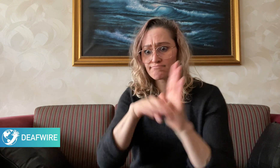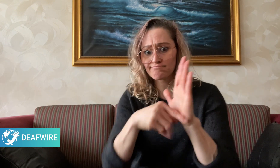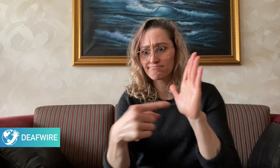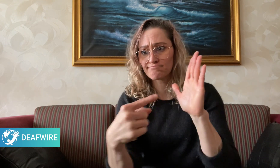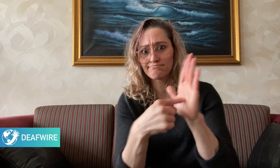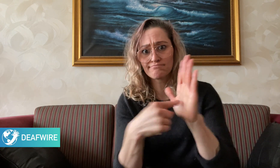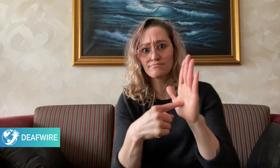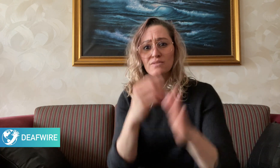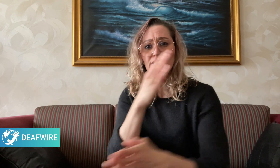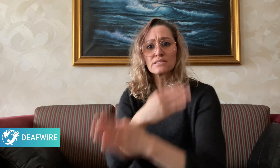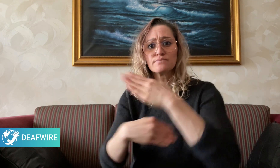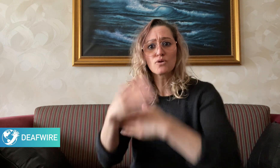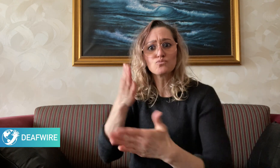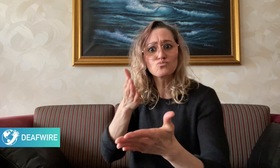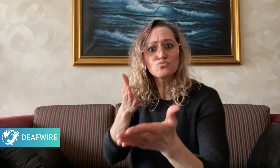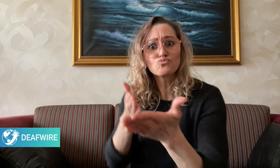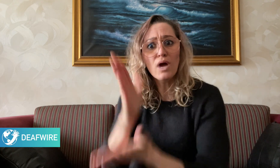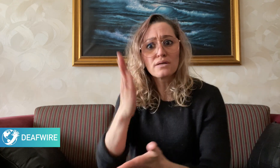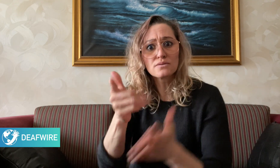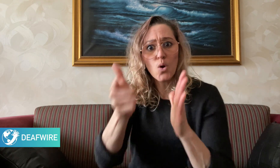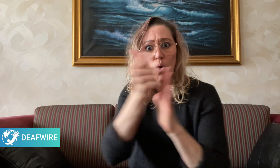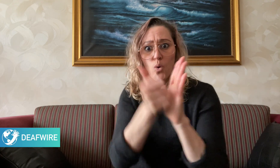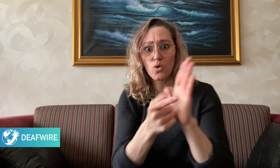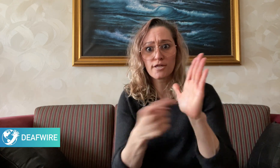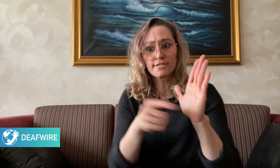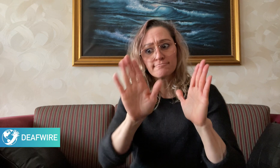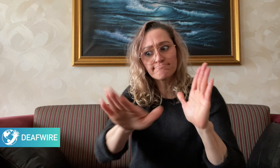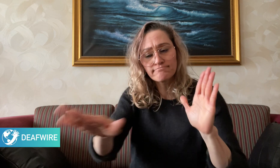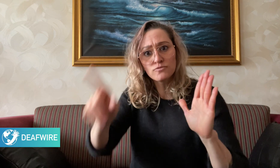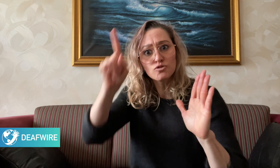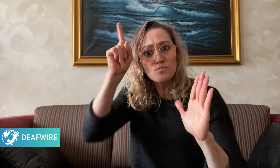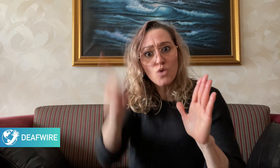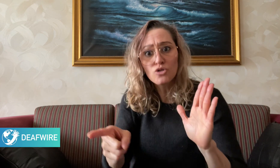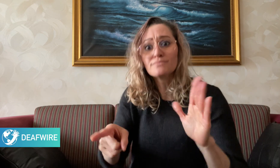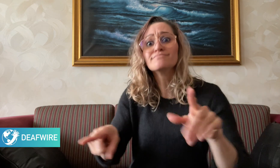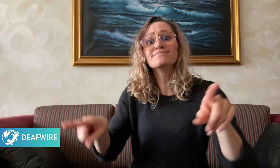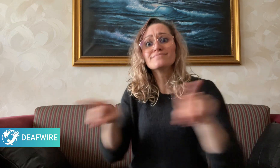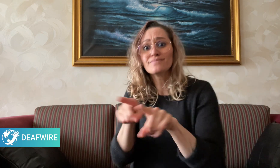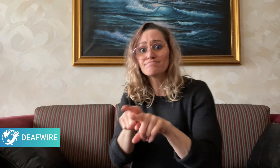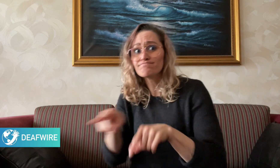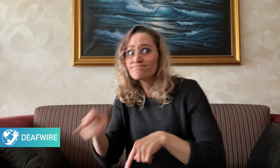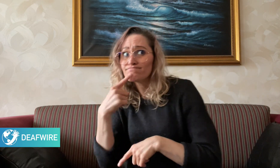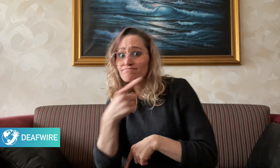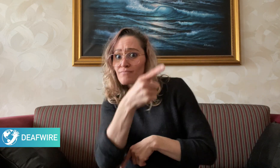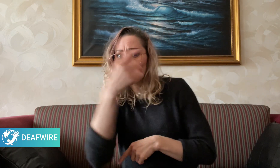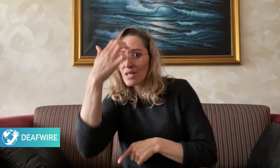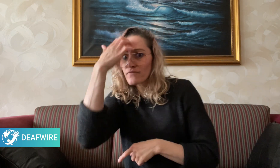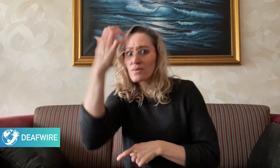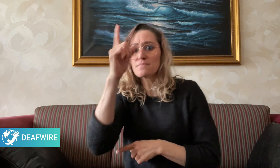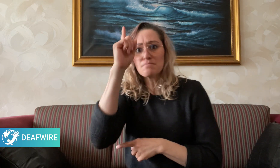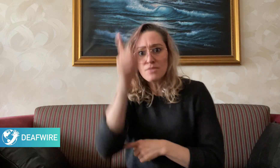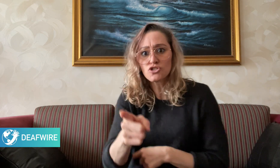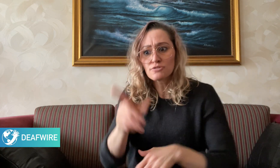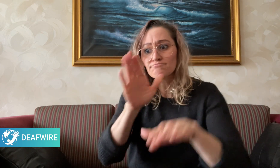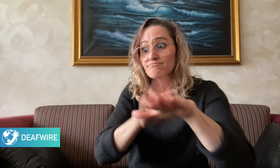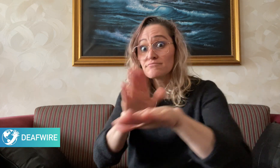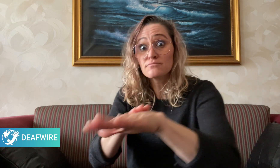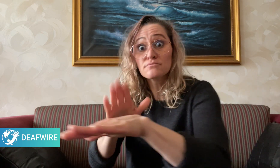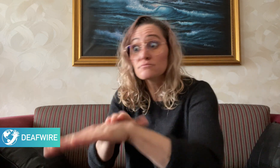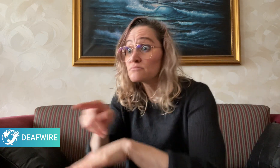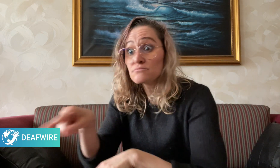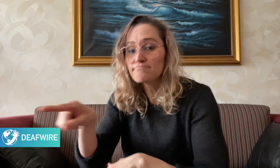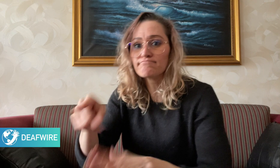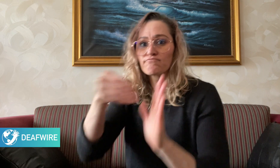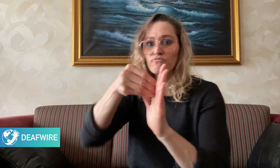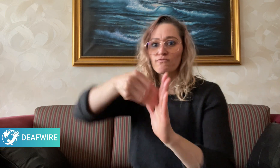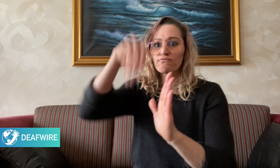disability rights laws, including increasing fines